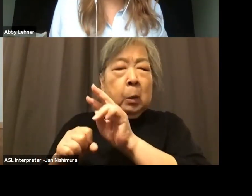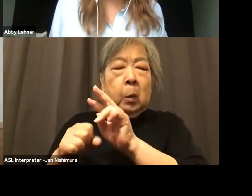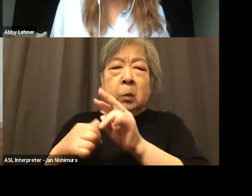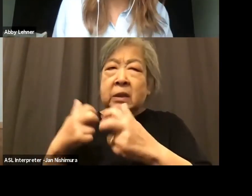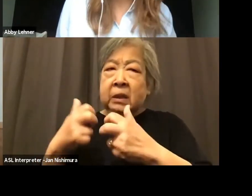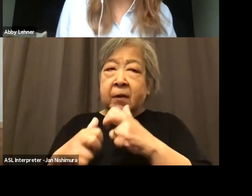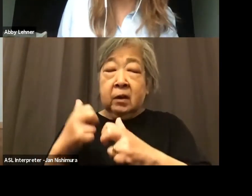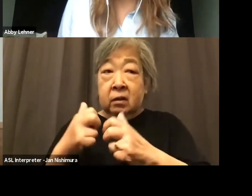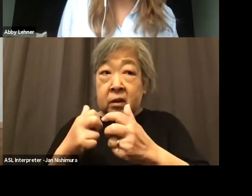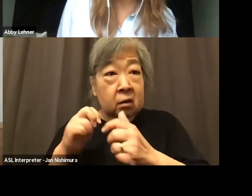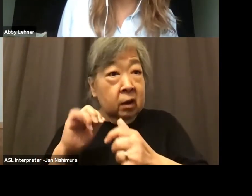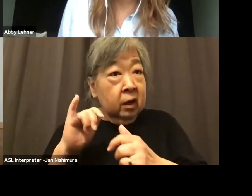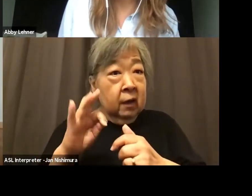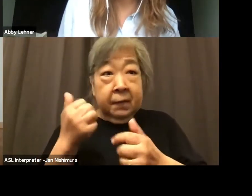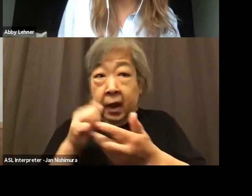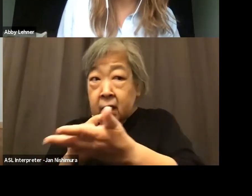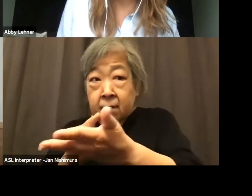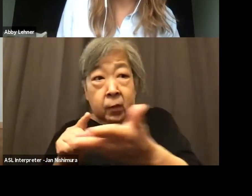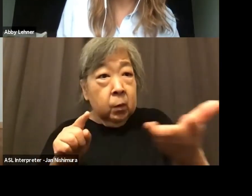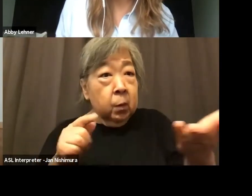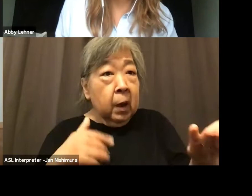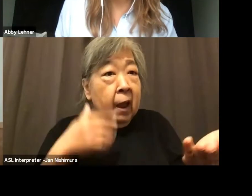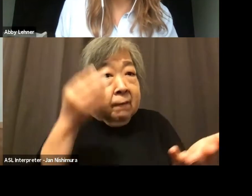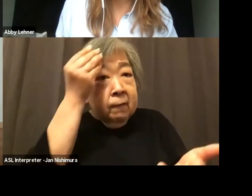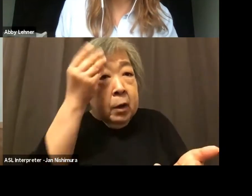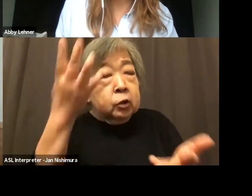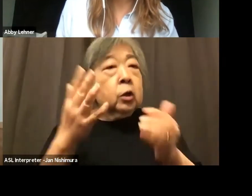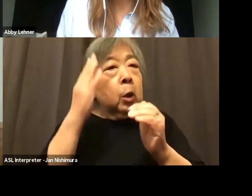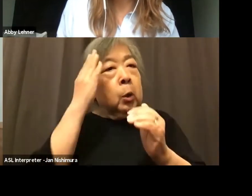has any more information about how an American citizen